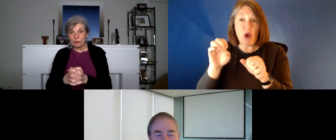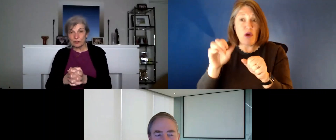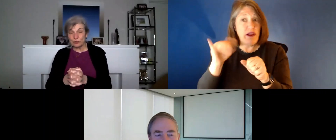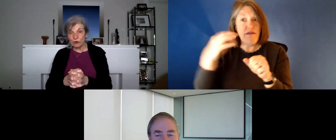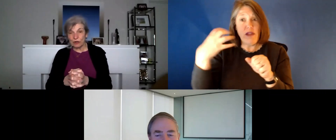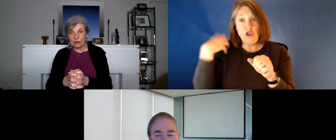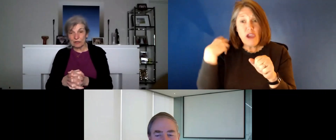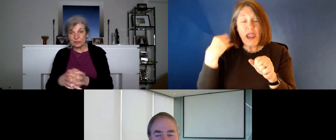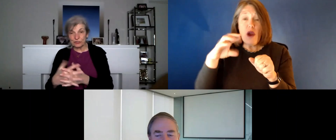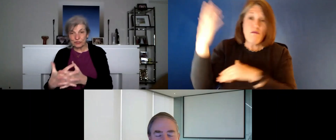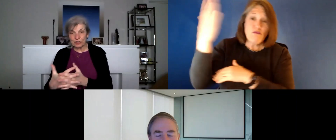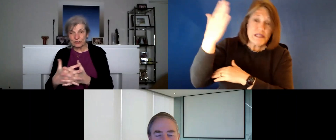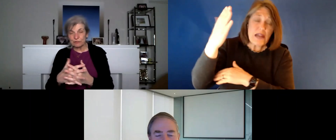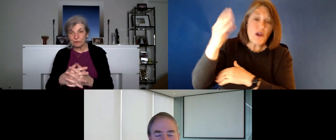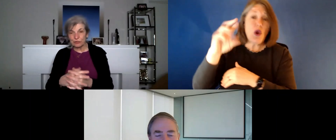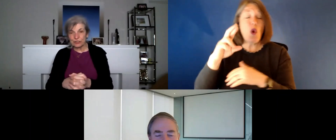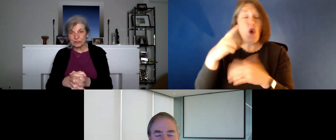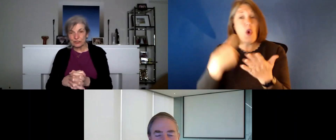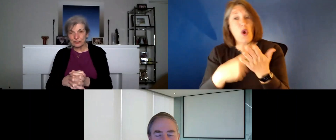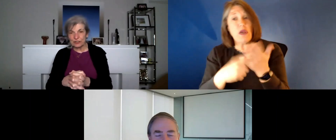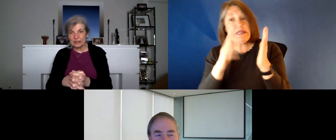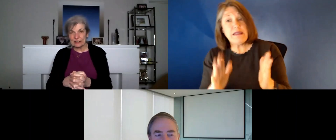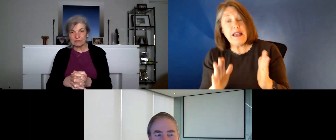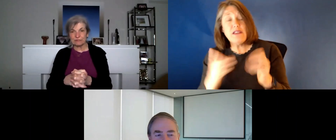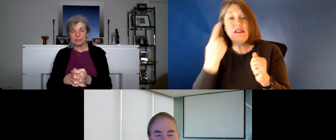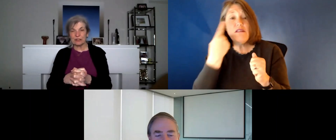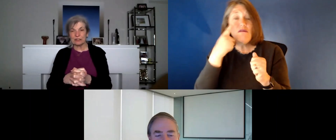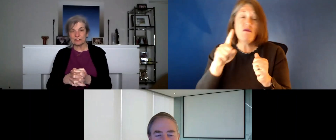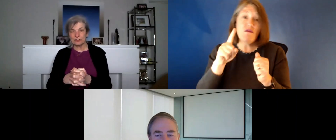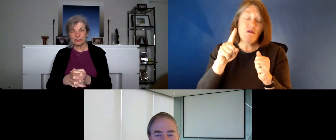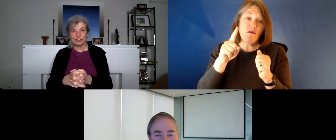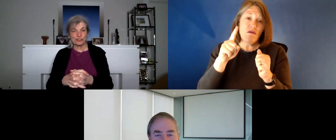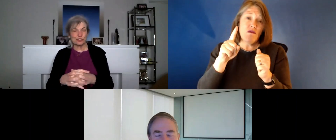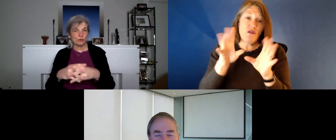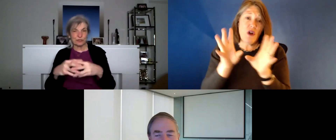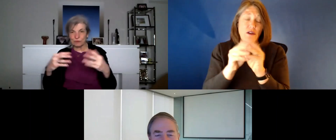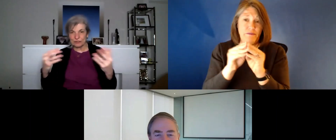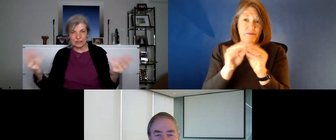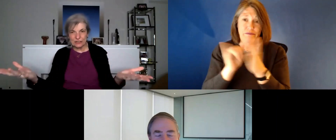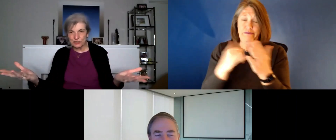you are a chair, a discussant for sessions that have discussions, whether you are engaging